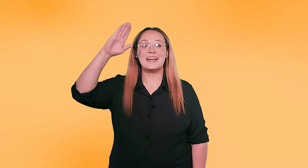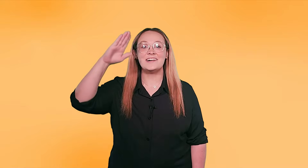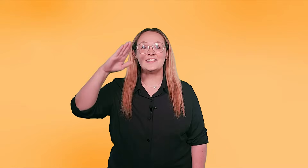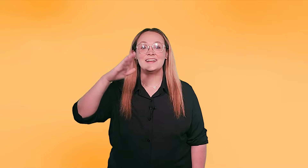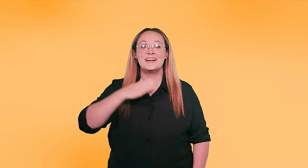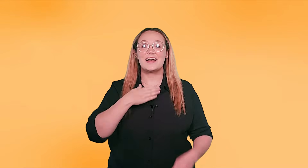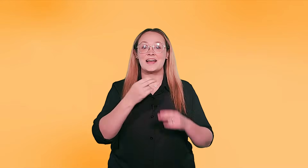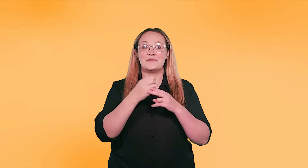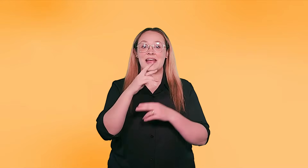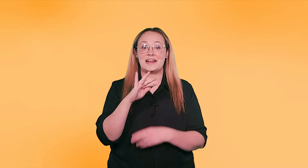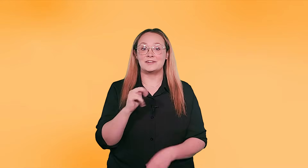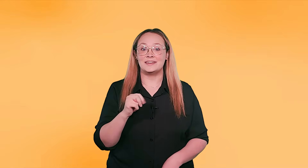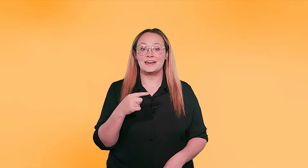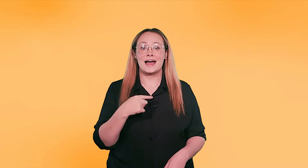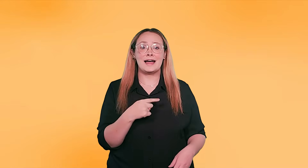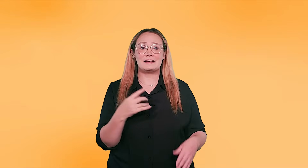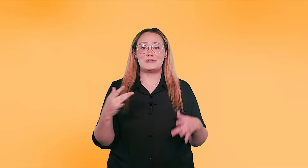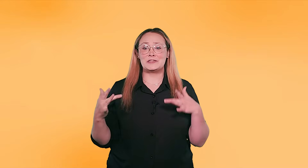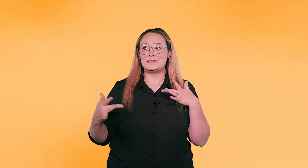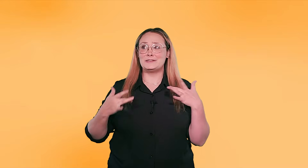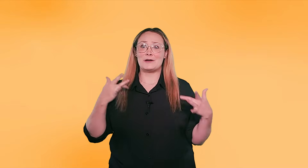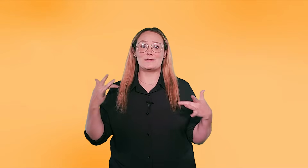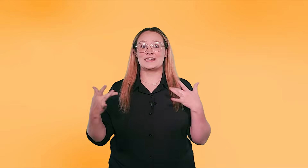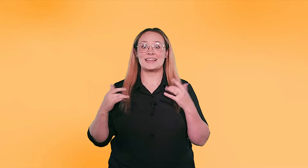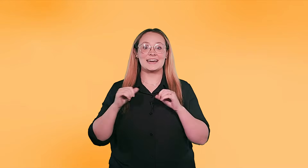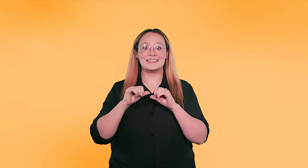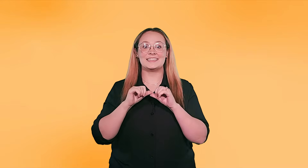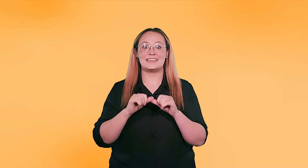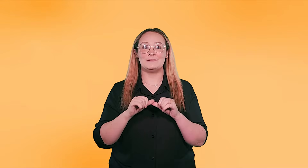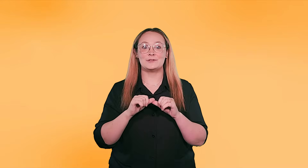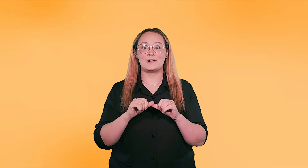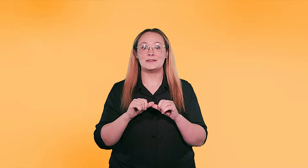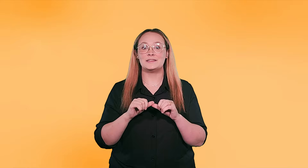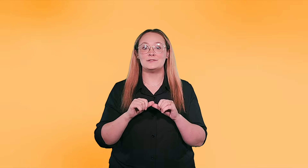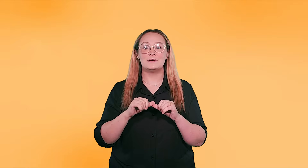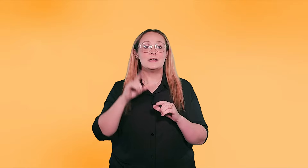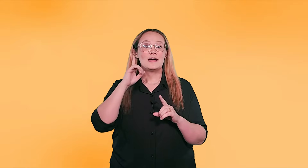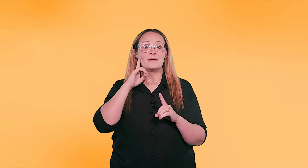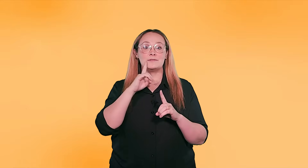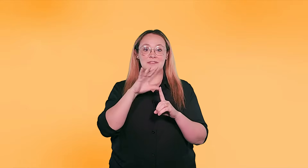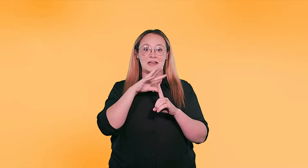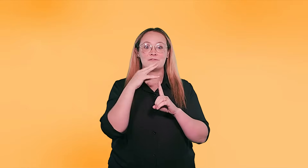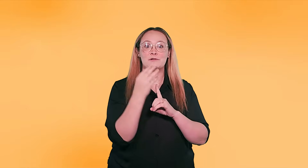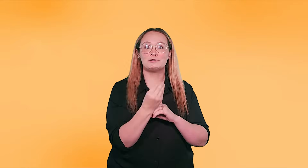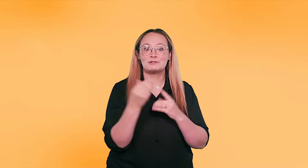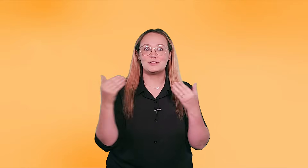Hey y'all, I'm Erin, and I am so excited to keep talking to you about Deaf cultural